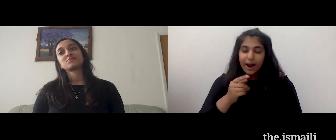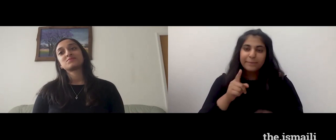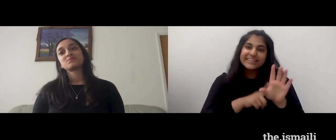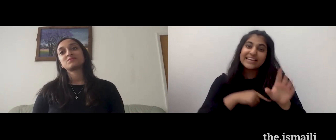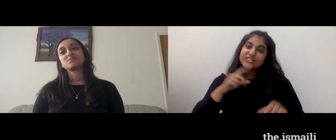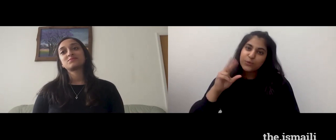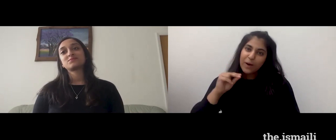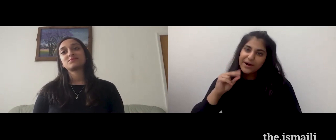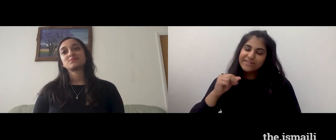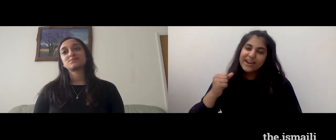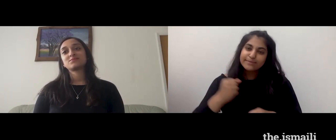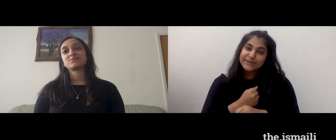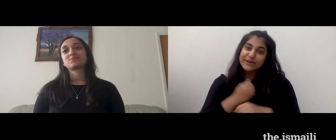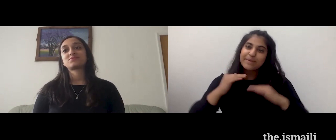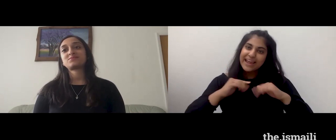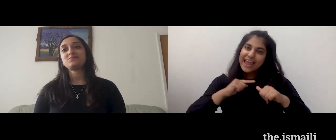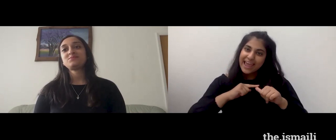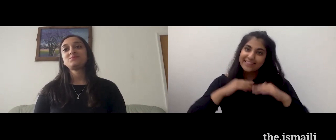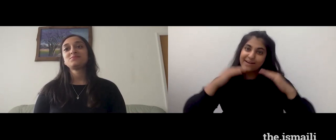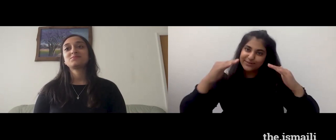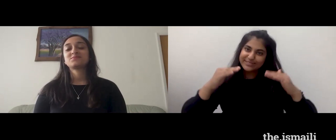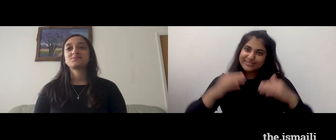I am in year 12 and I'm doing my A-levels.